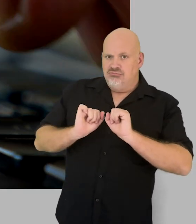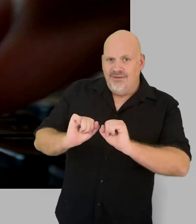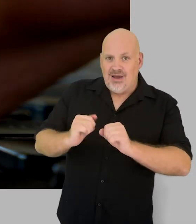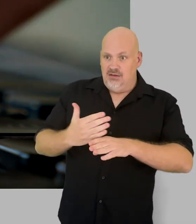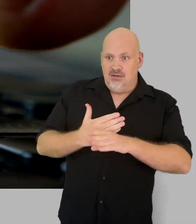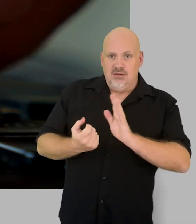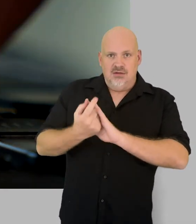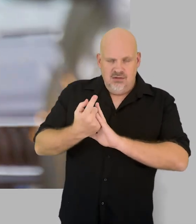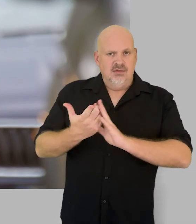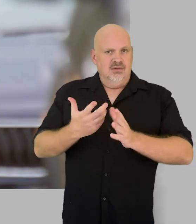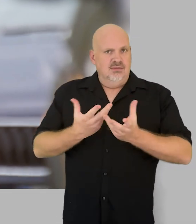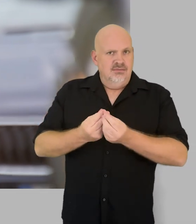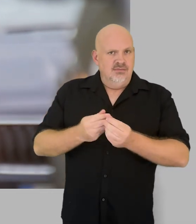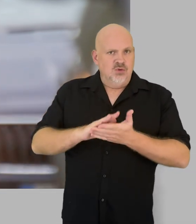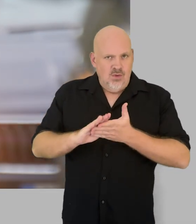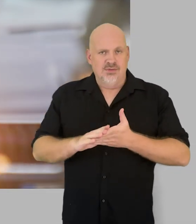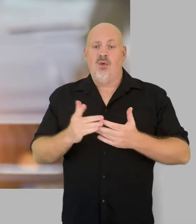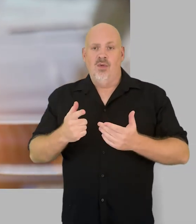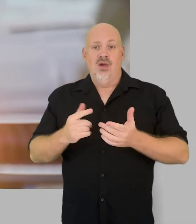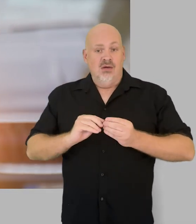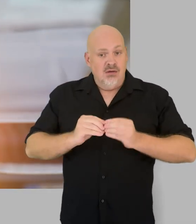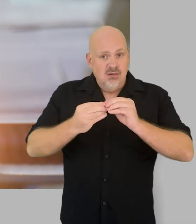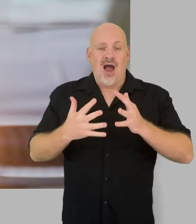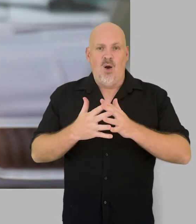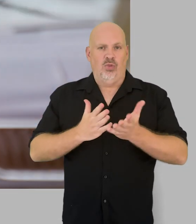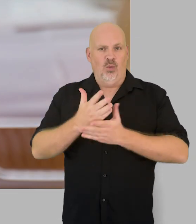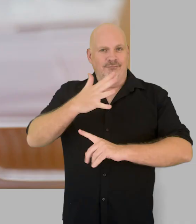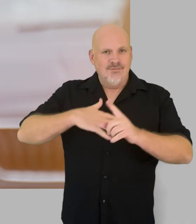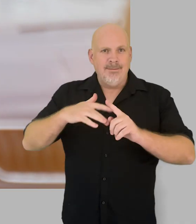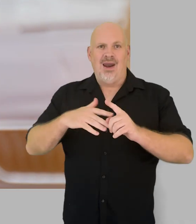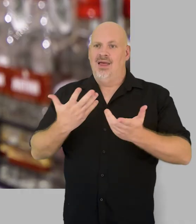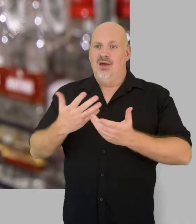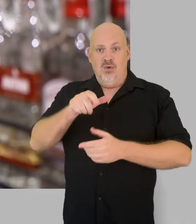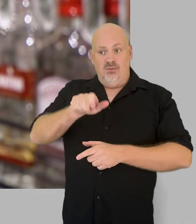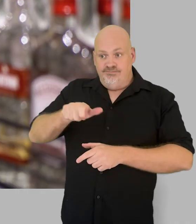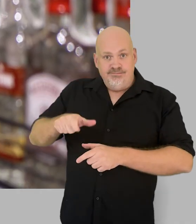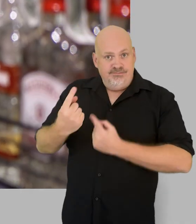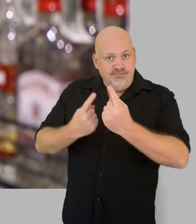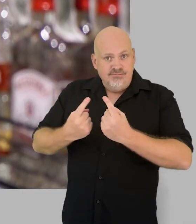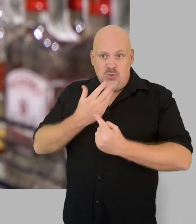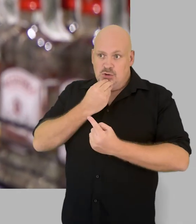of humanity to digital space or climate change. But some of those are local, such as high rates